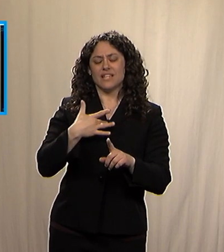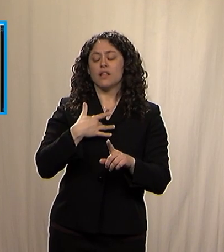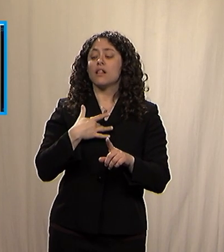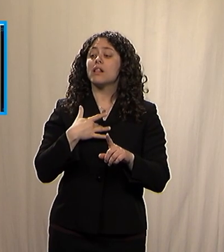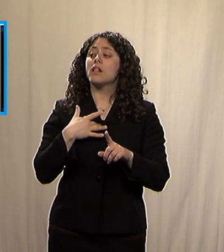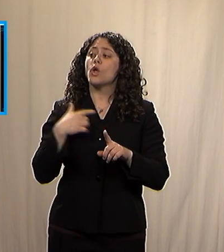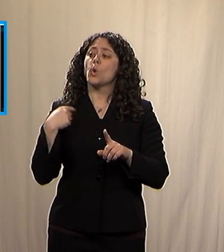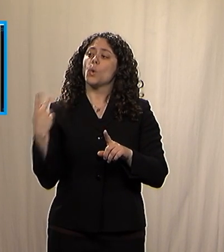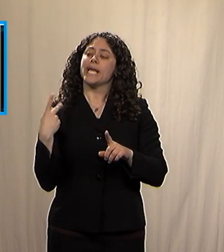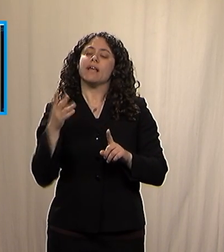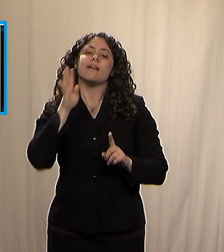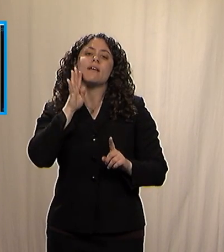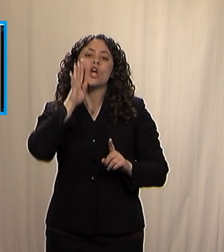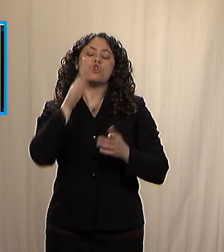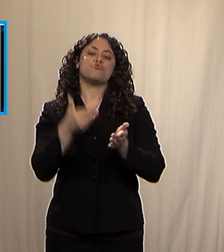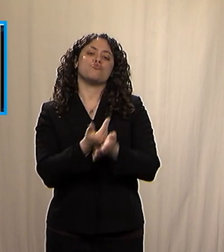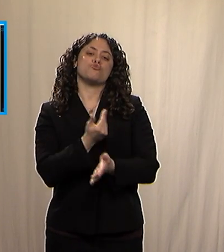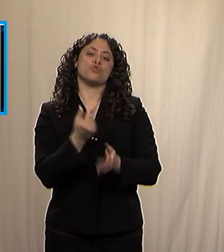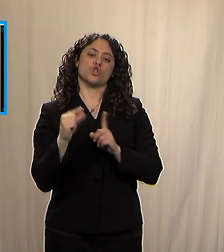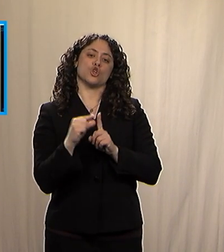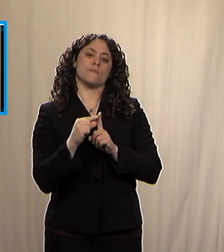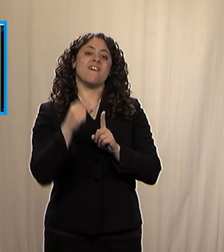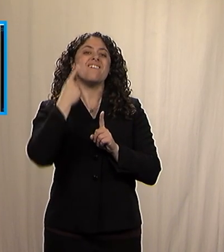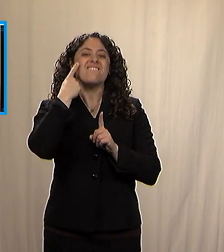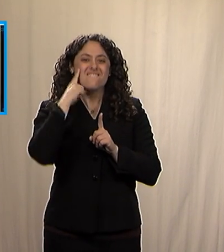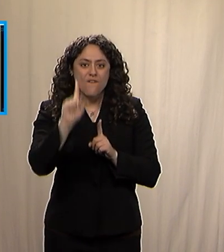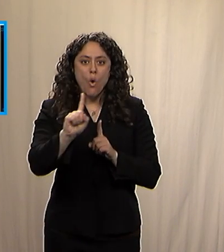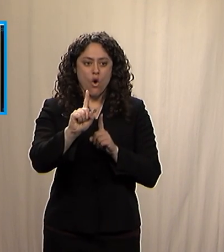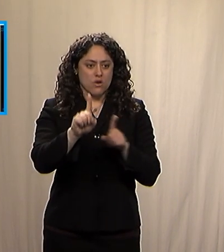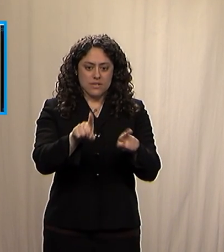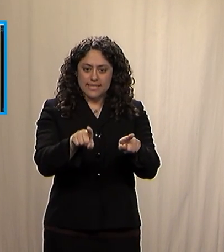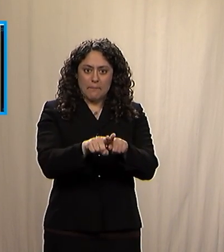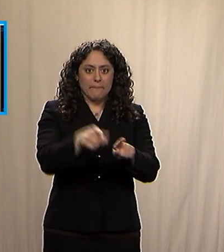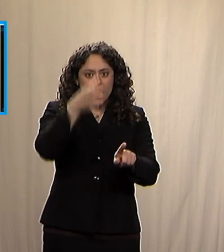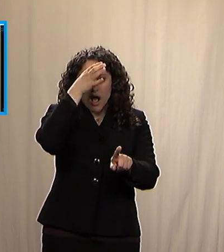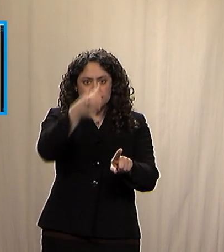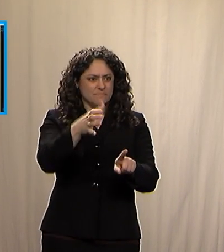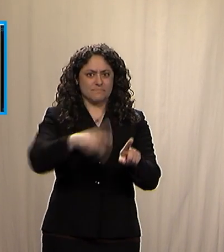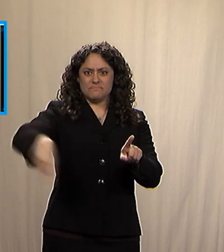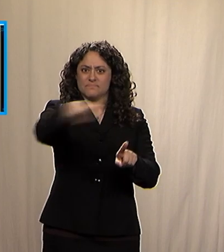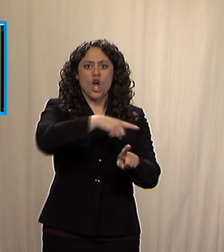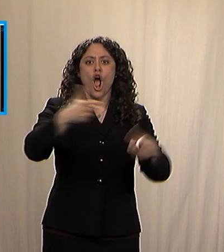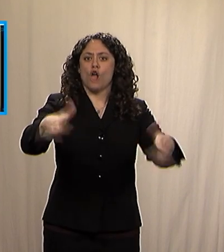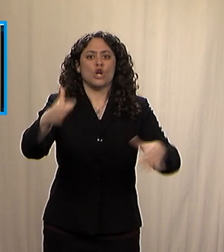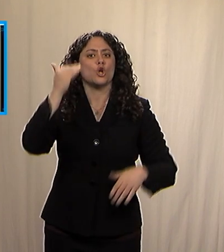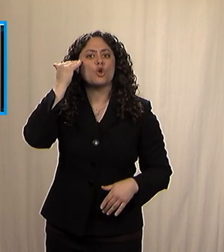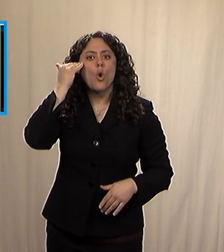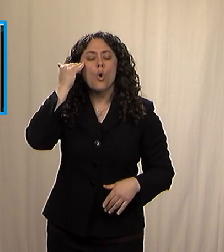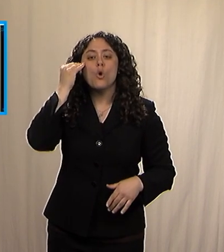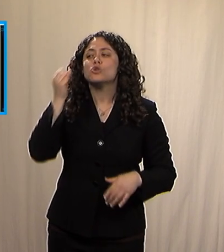We think it's a fairly common sense approach. But it's providing a shared vocabulary to talk